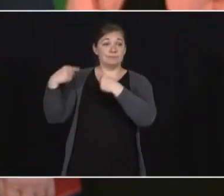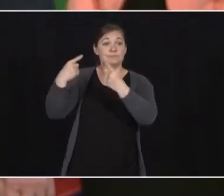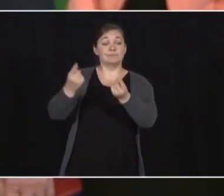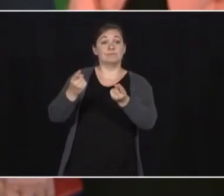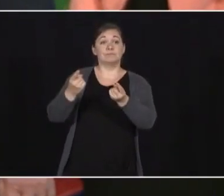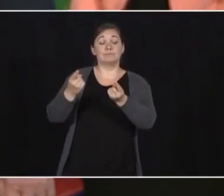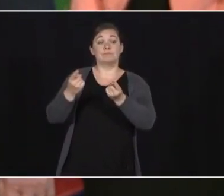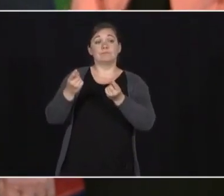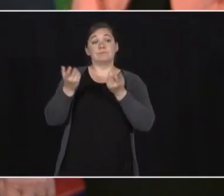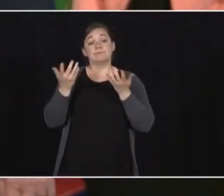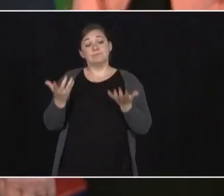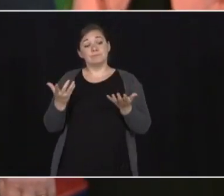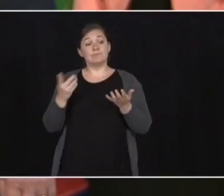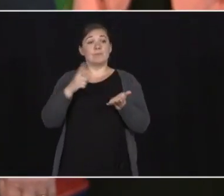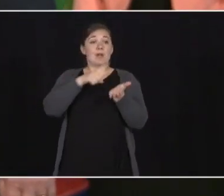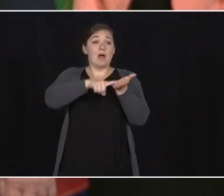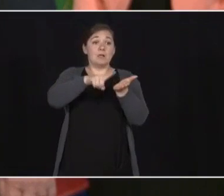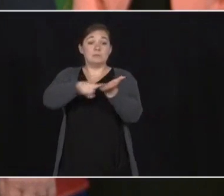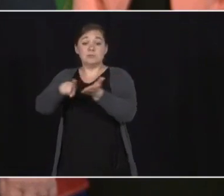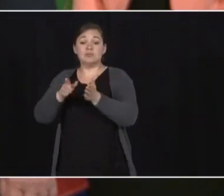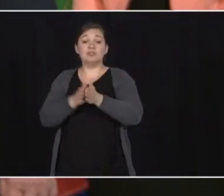The auditor general had